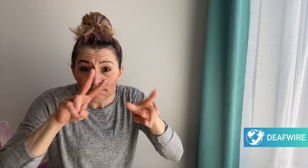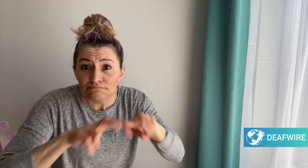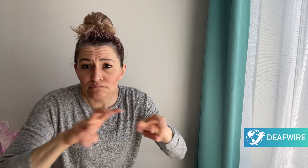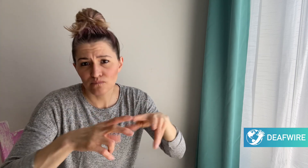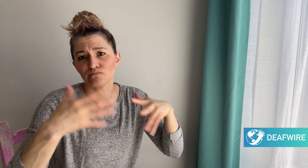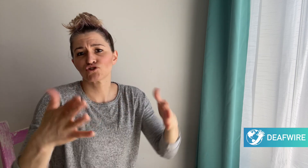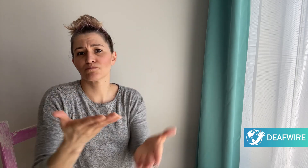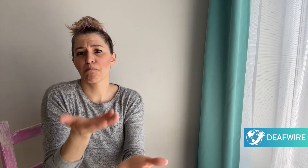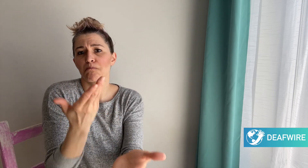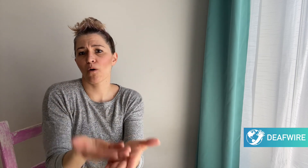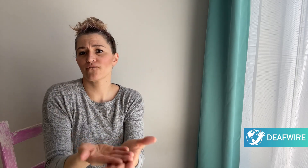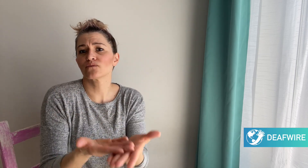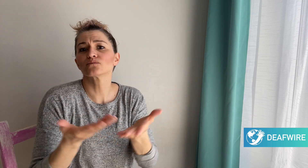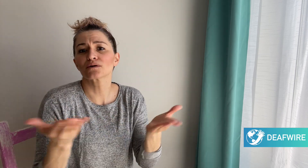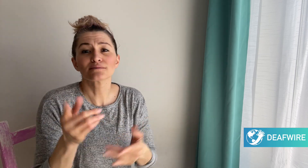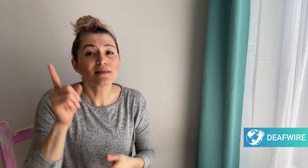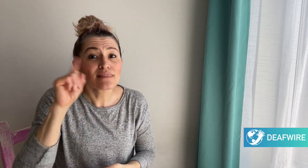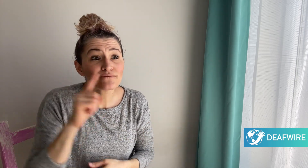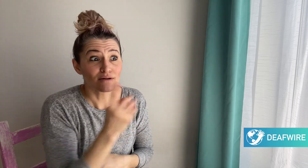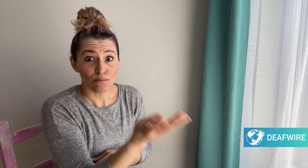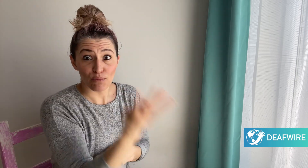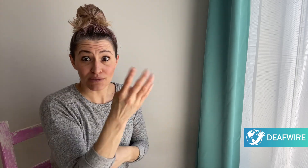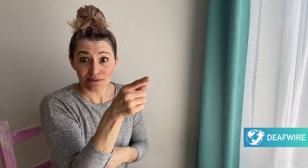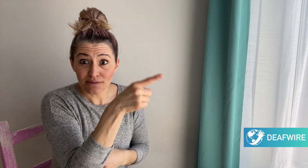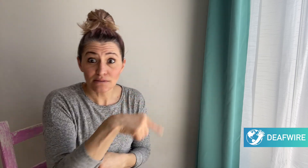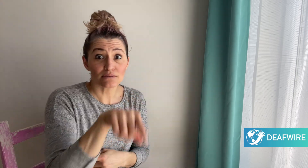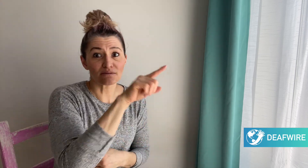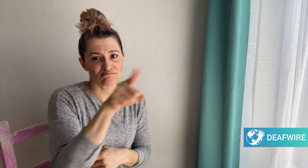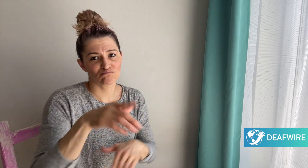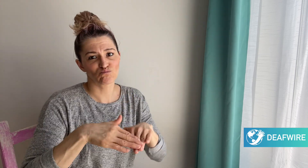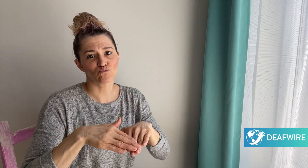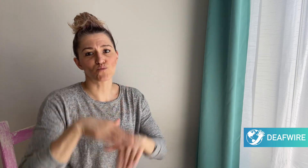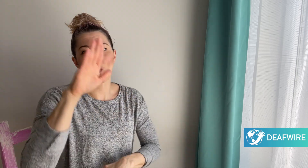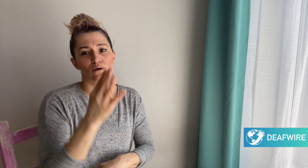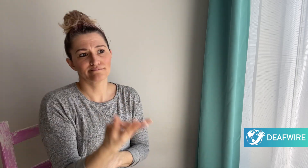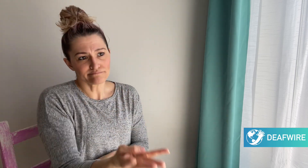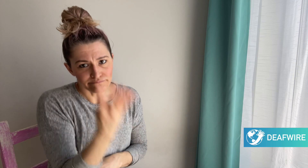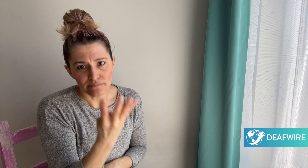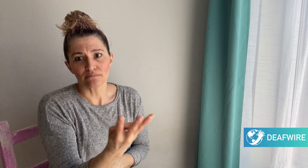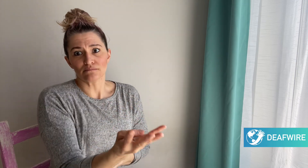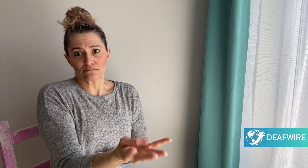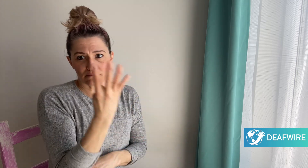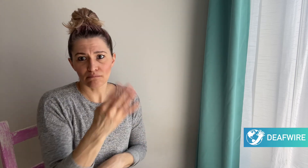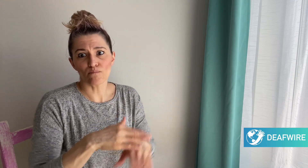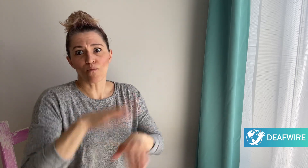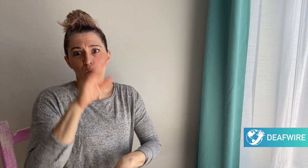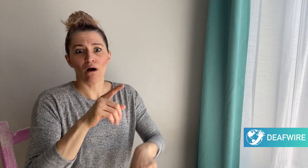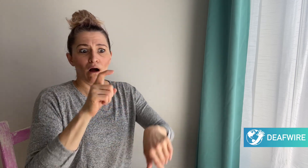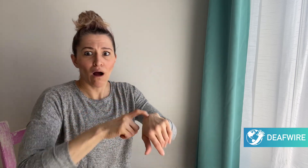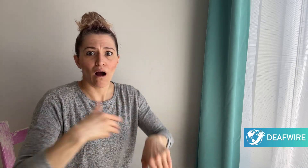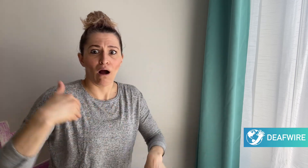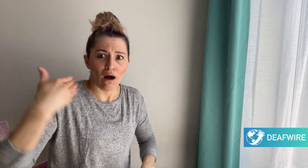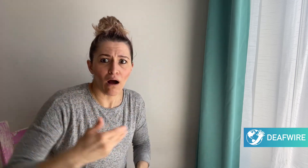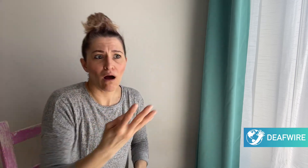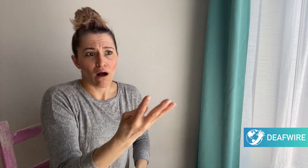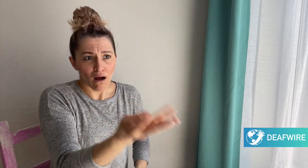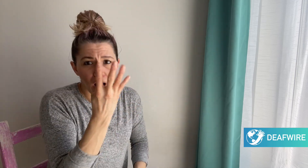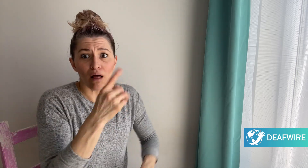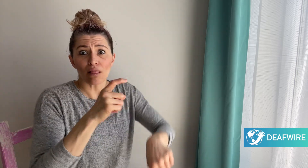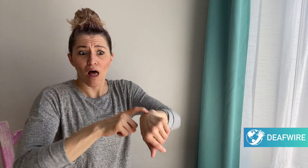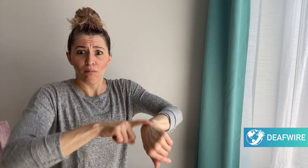Research shows Deaf prisoners are imprisoned more often and